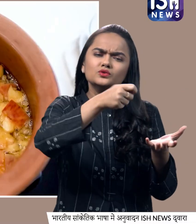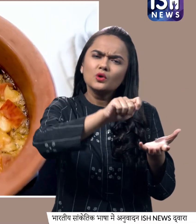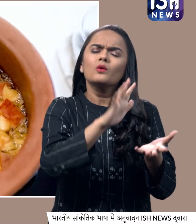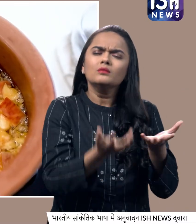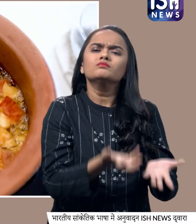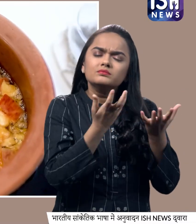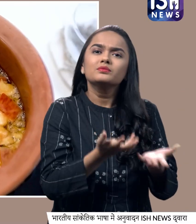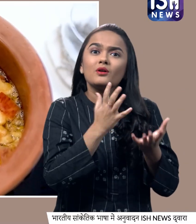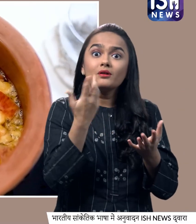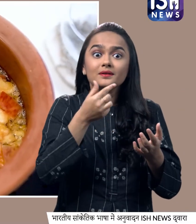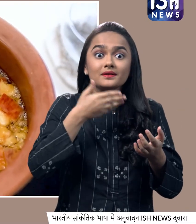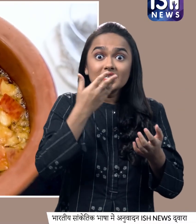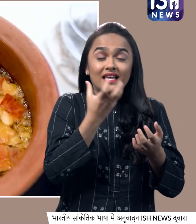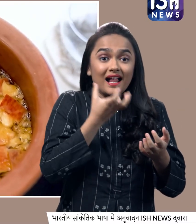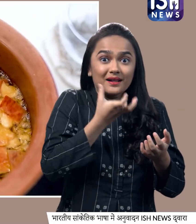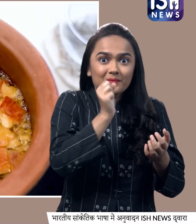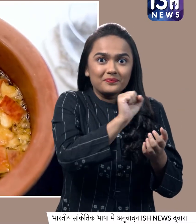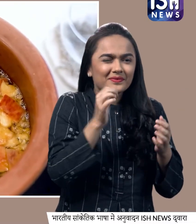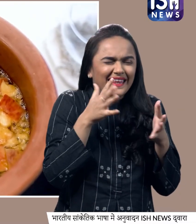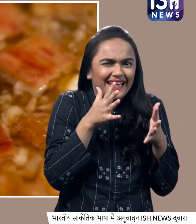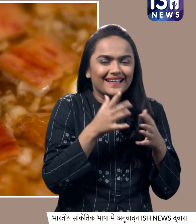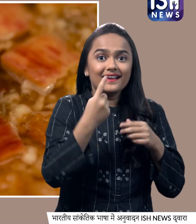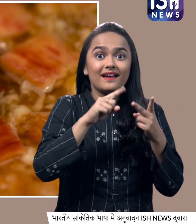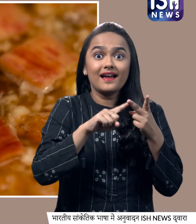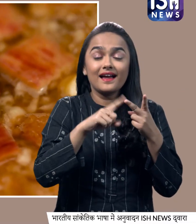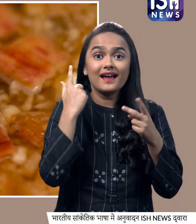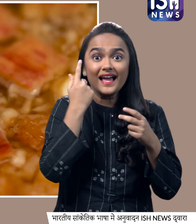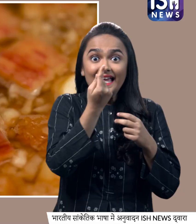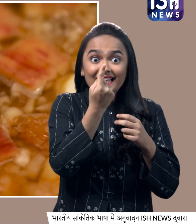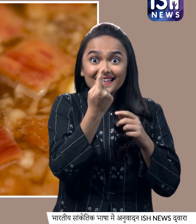so that all the flavours - the light sourness of the apples, sweetness of cinnamon,